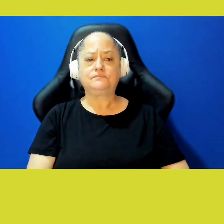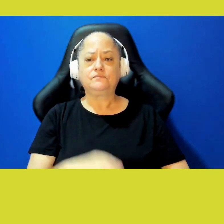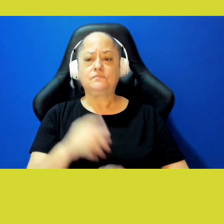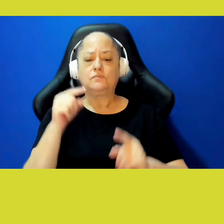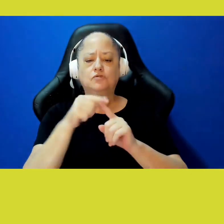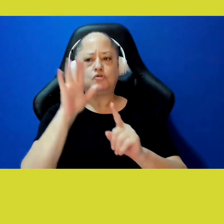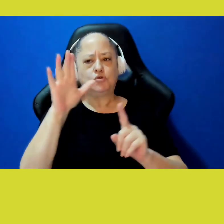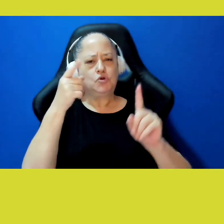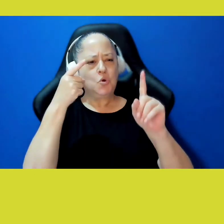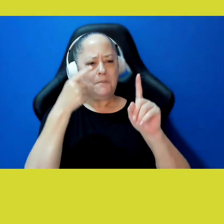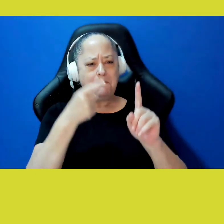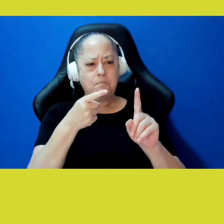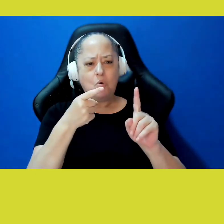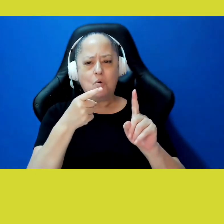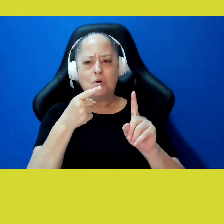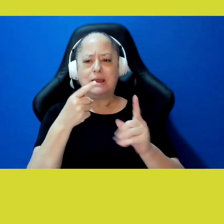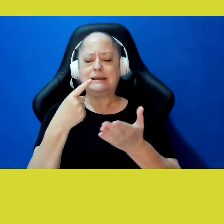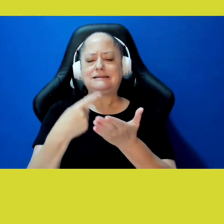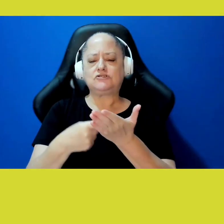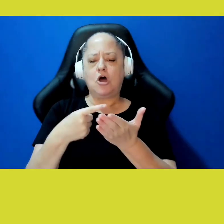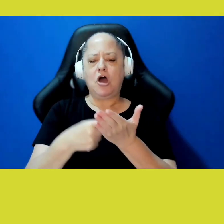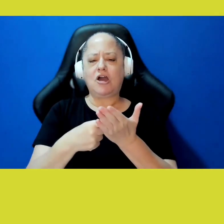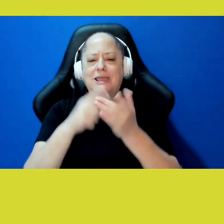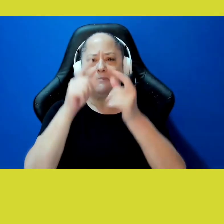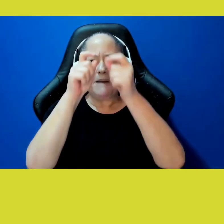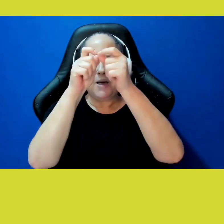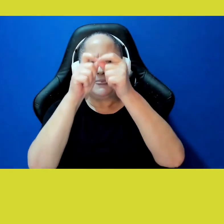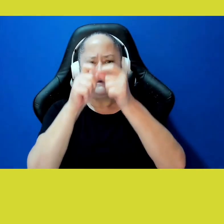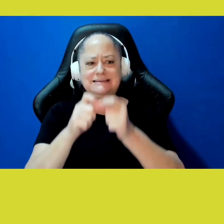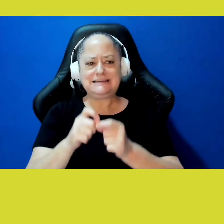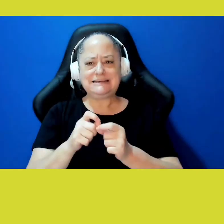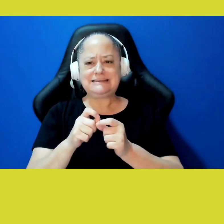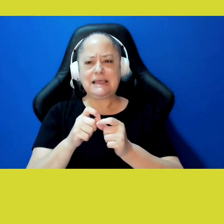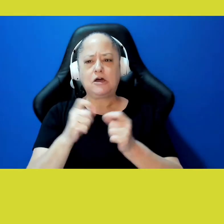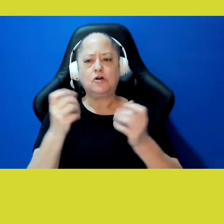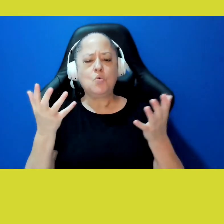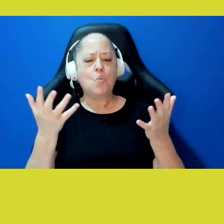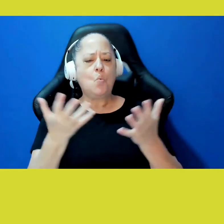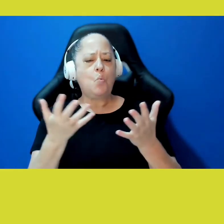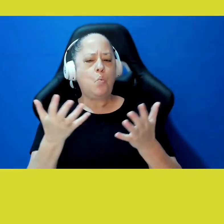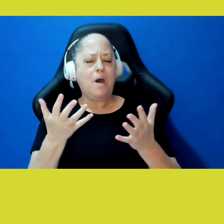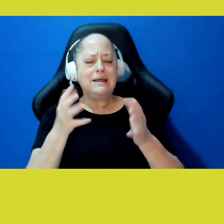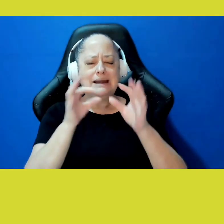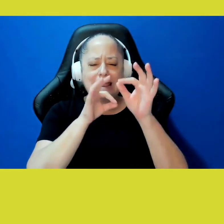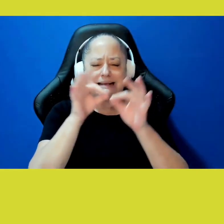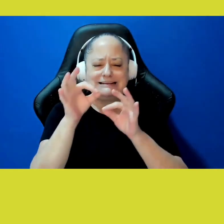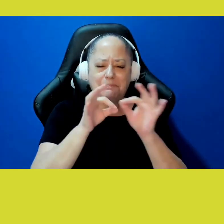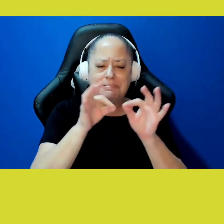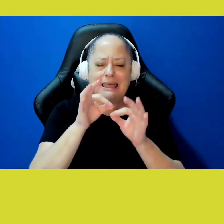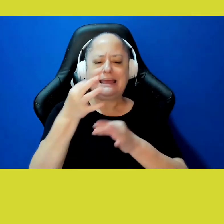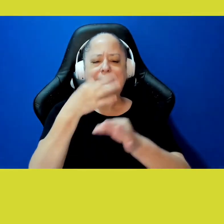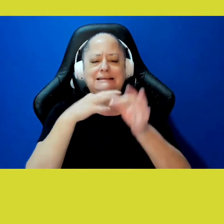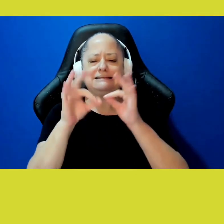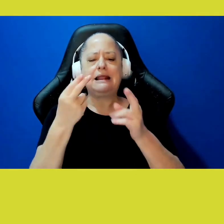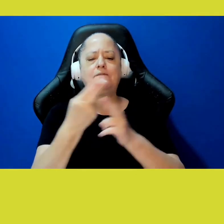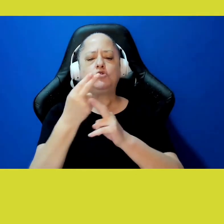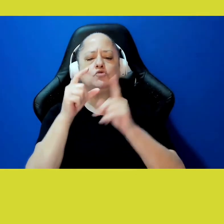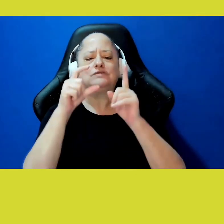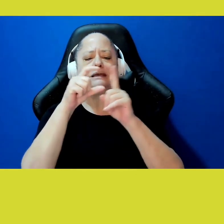kind of talking about the details of like what it is and explaining it instead of using a term there's a